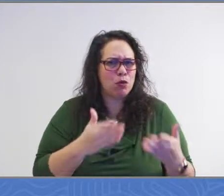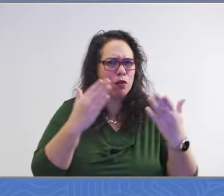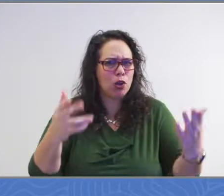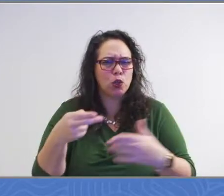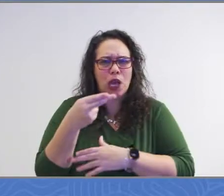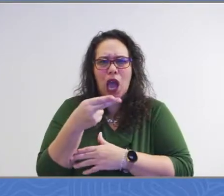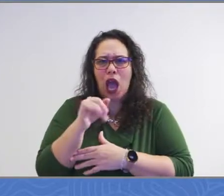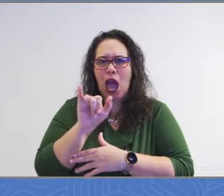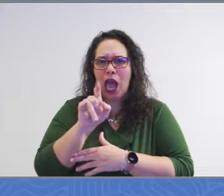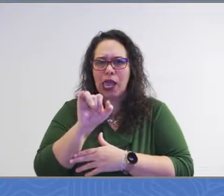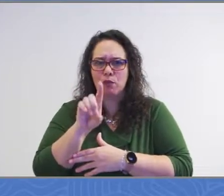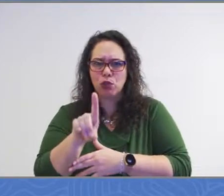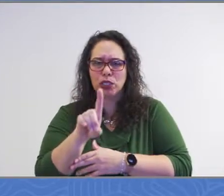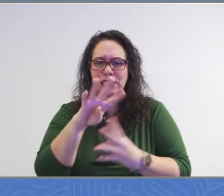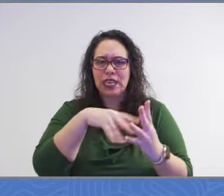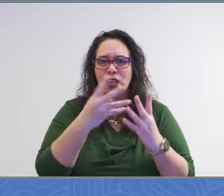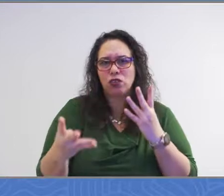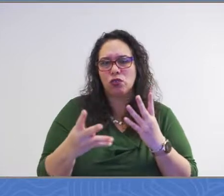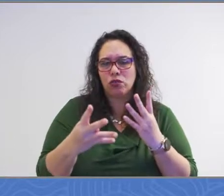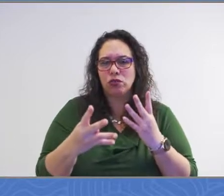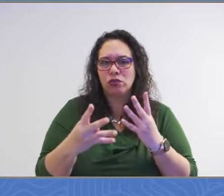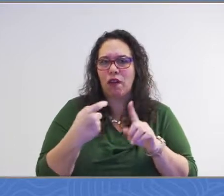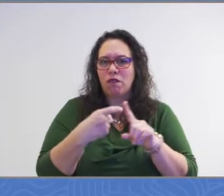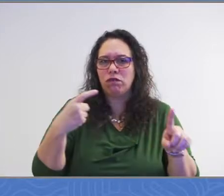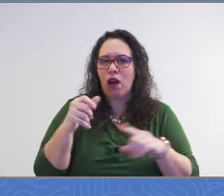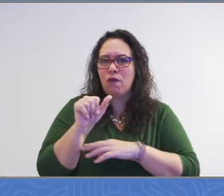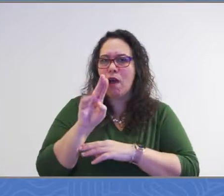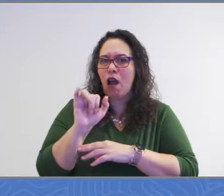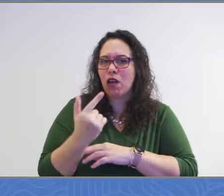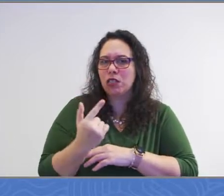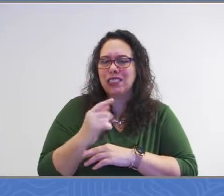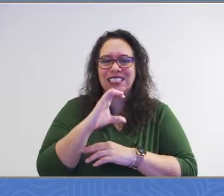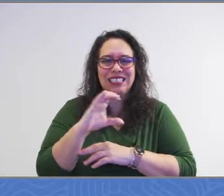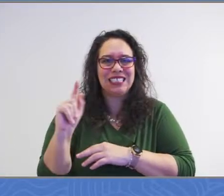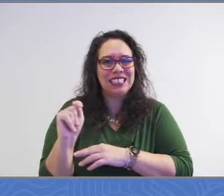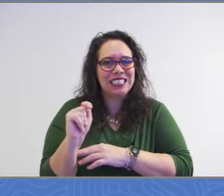that was outlined in August. The CCT classrooms will ultimately be exposed